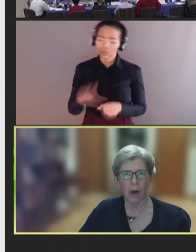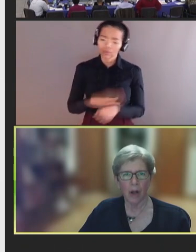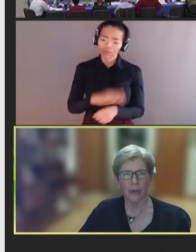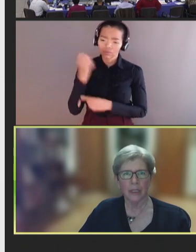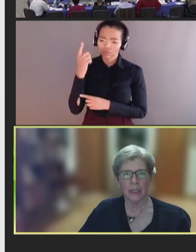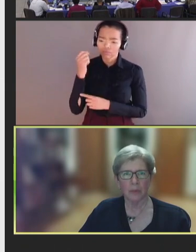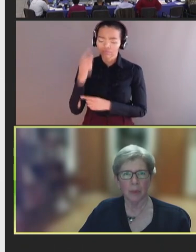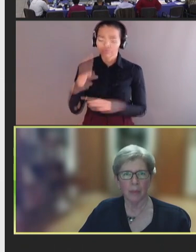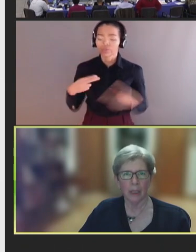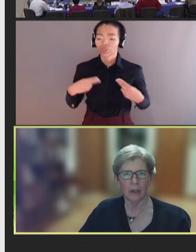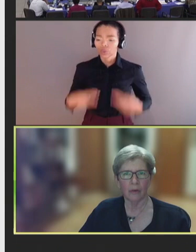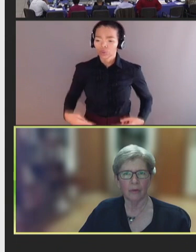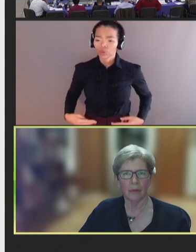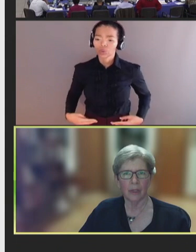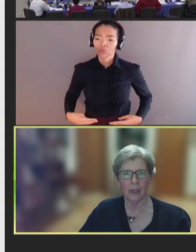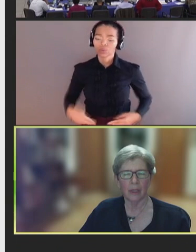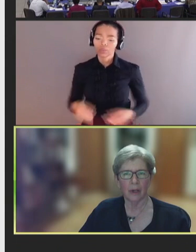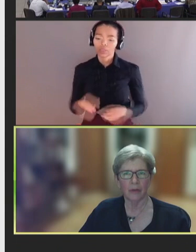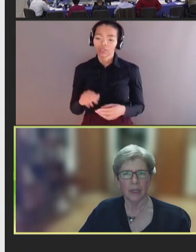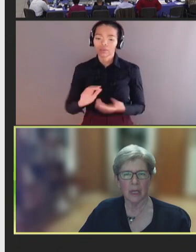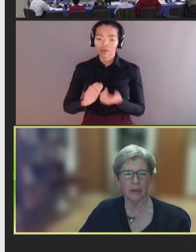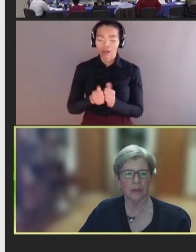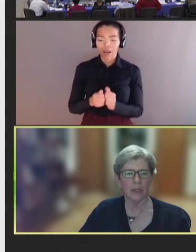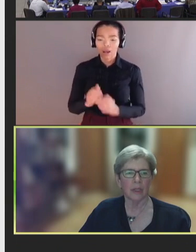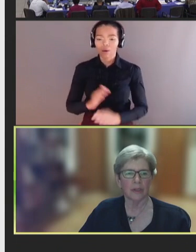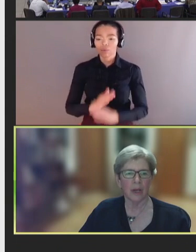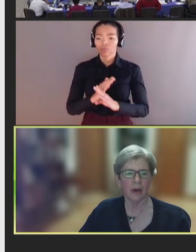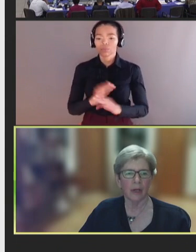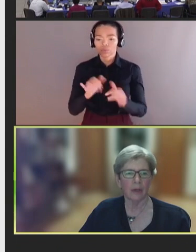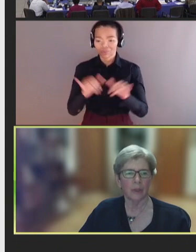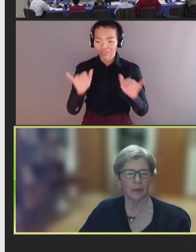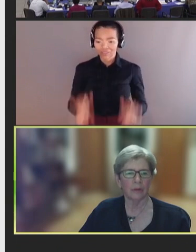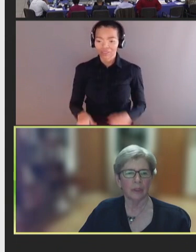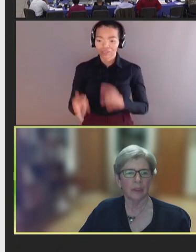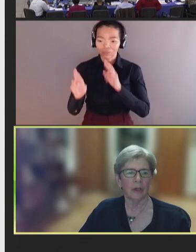progress has been made over the years in this area. And we certainly know a